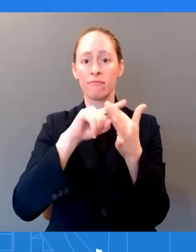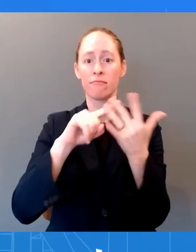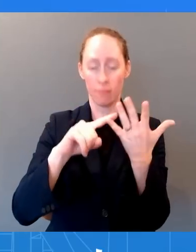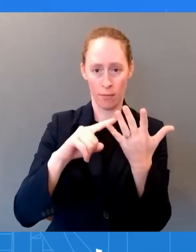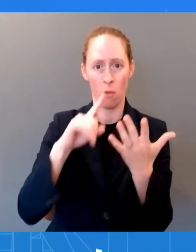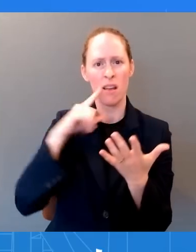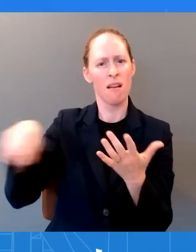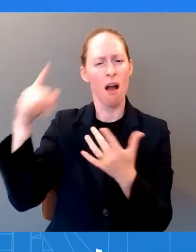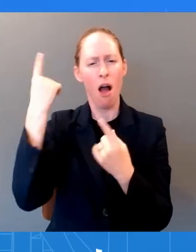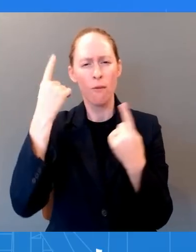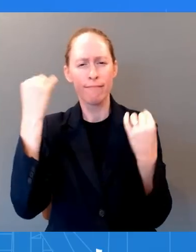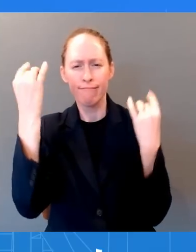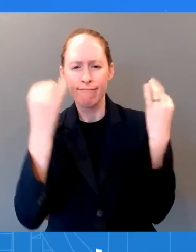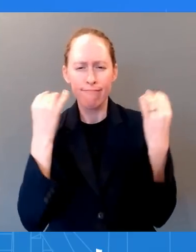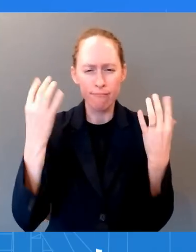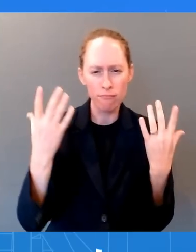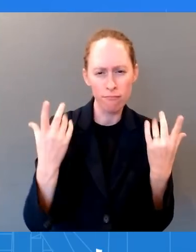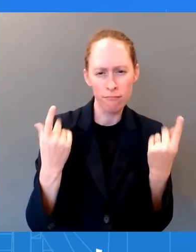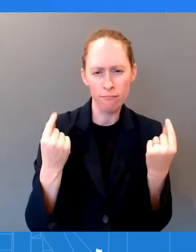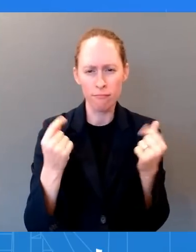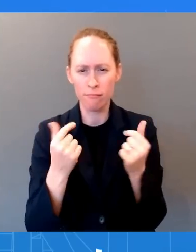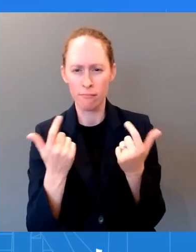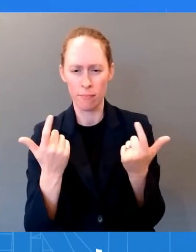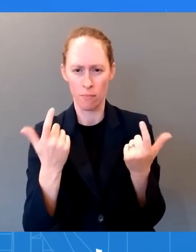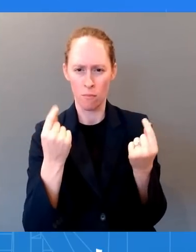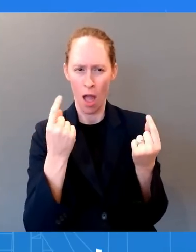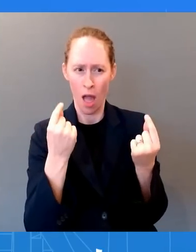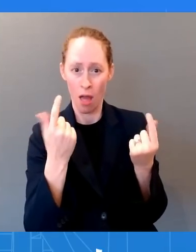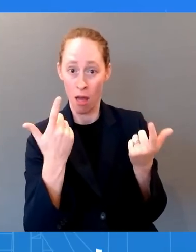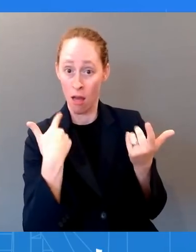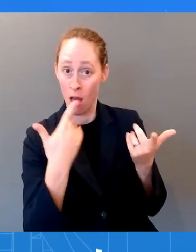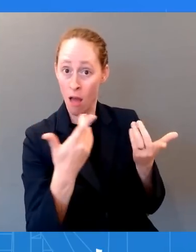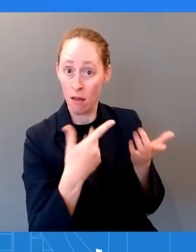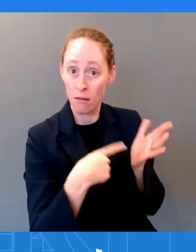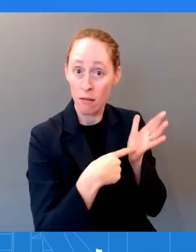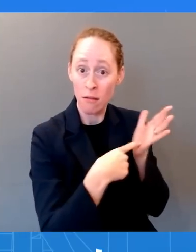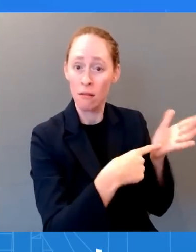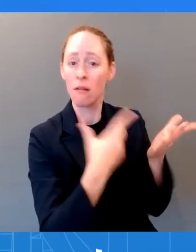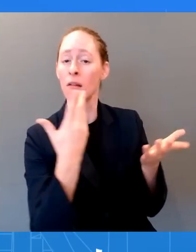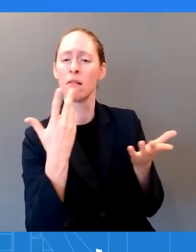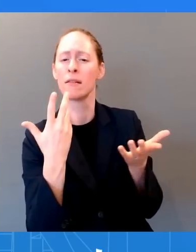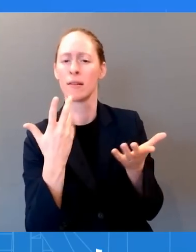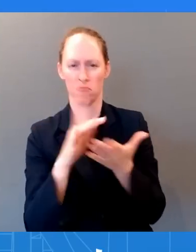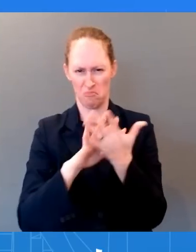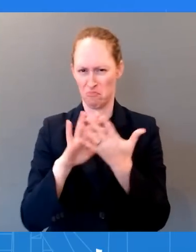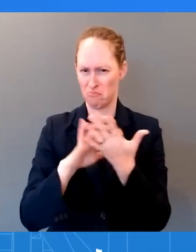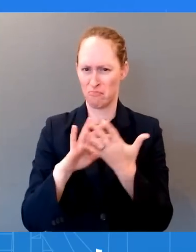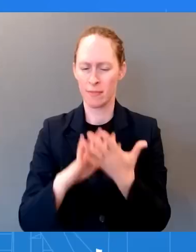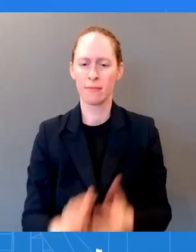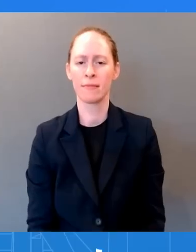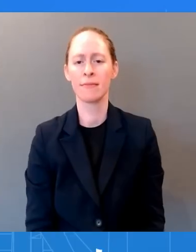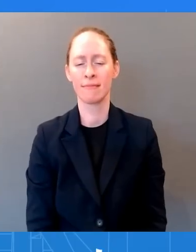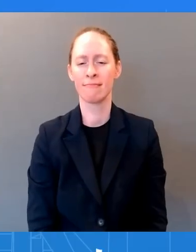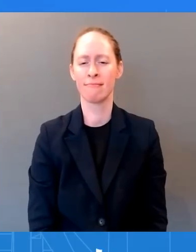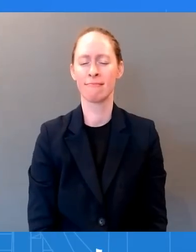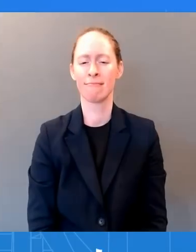would be inappropriate or any classified, again, material. On this specific issue, we have been very clear